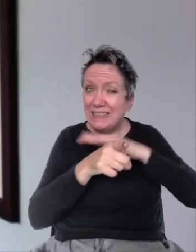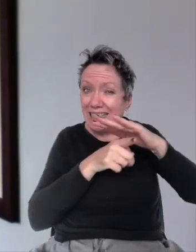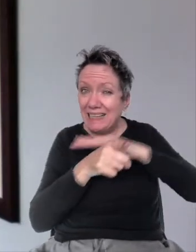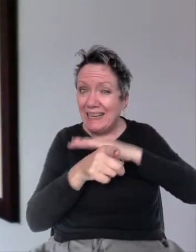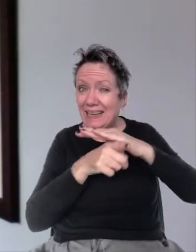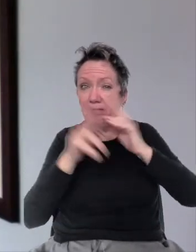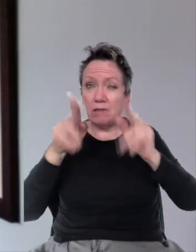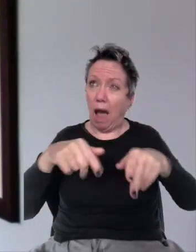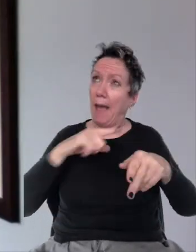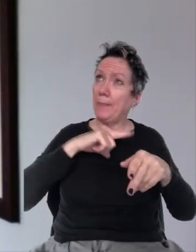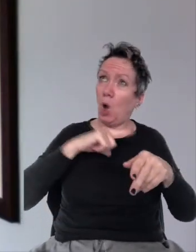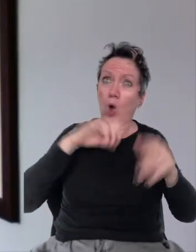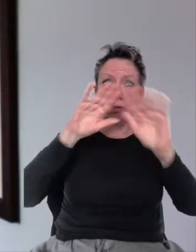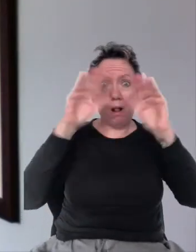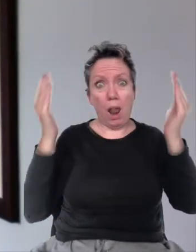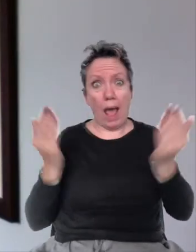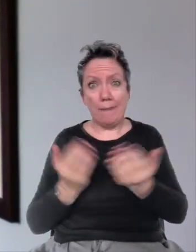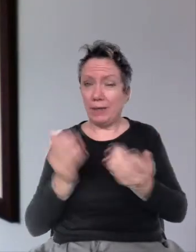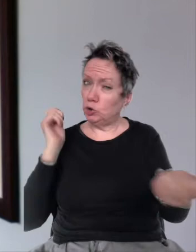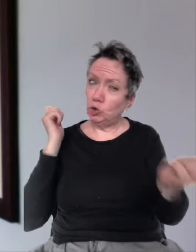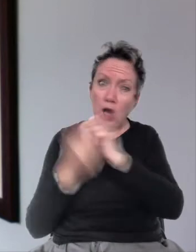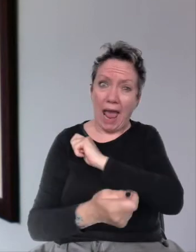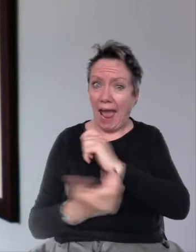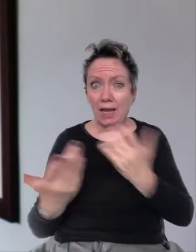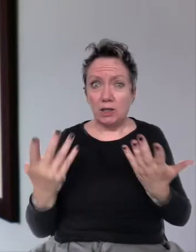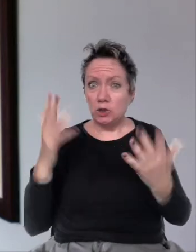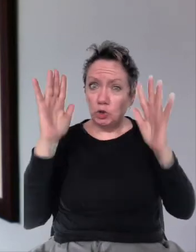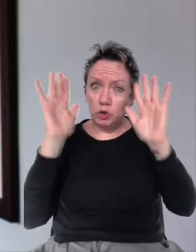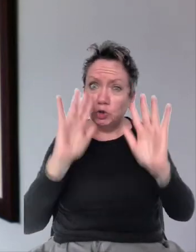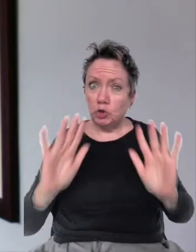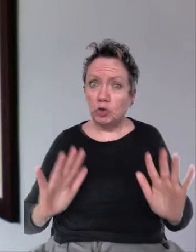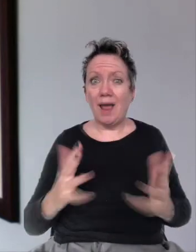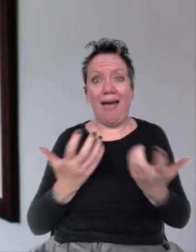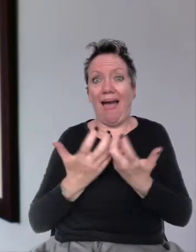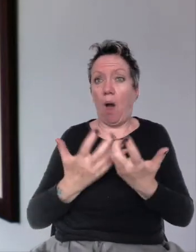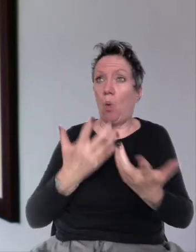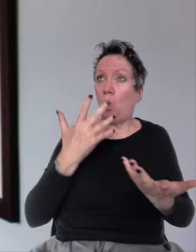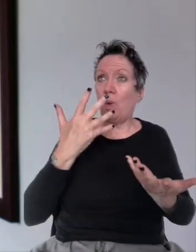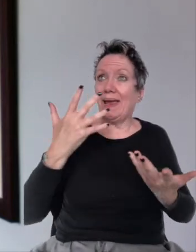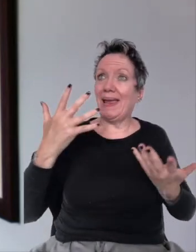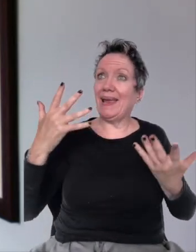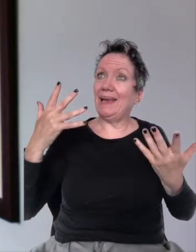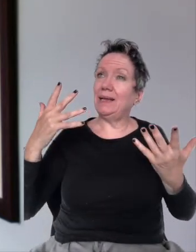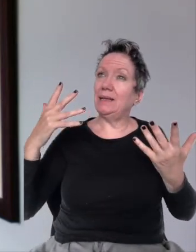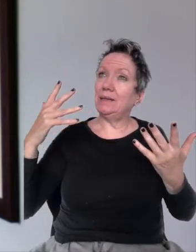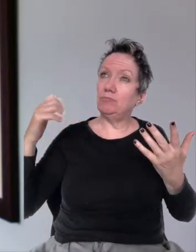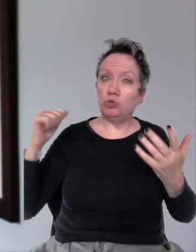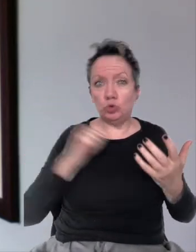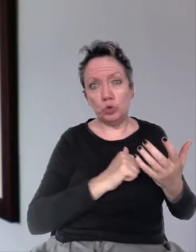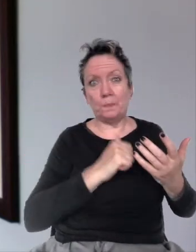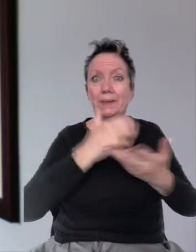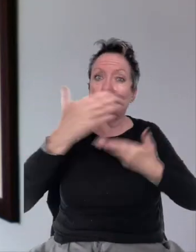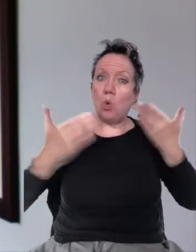Um, and, and how. How we stopped talking about it and thinking about it. And then there is that sense.